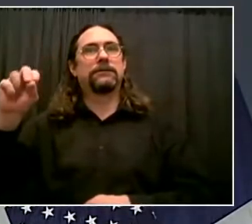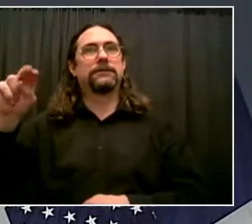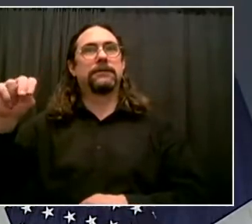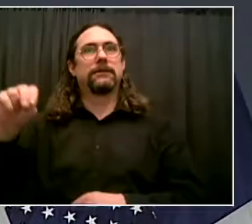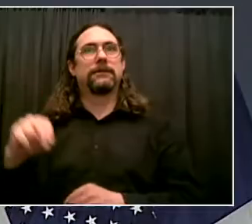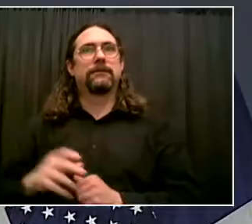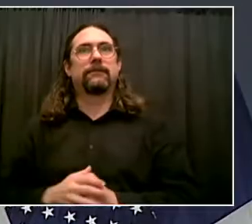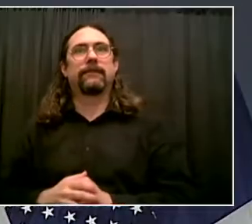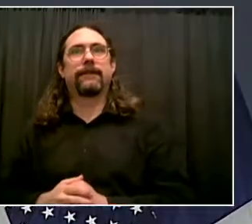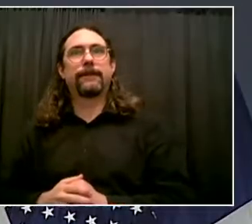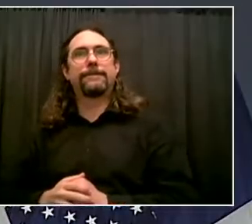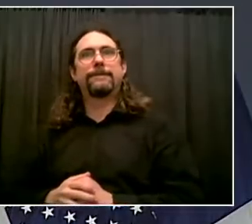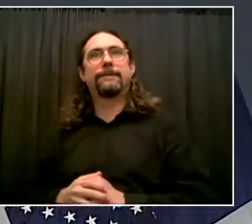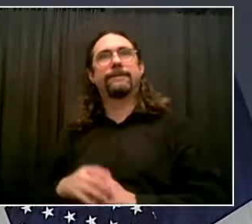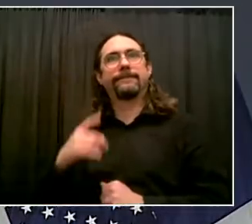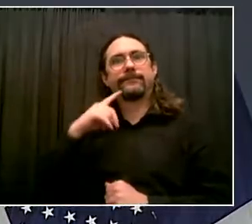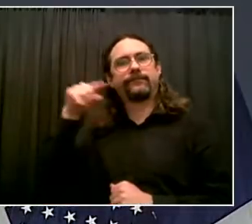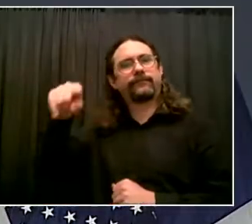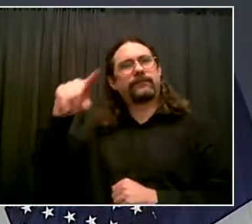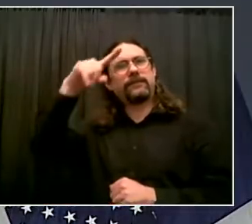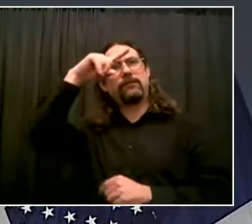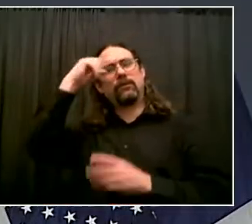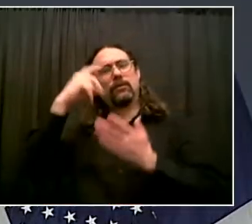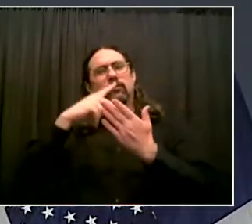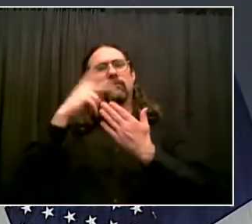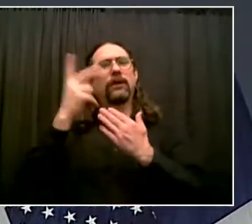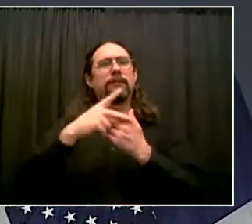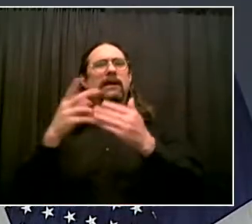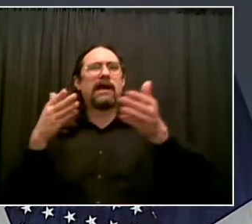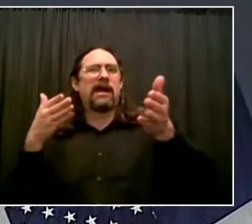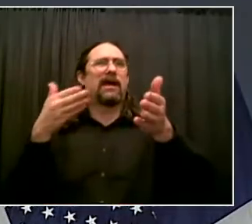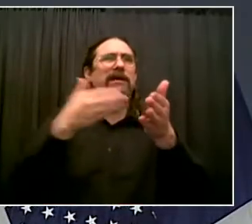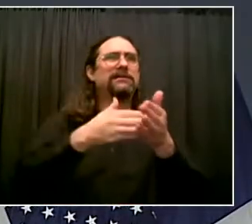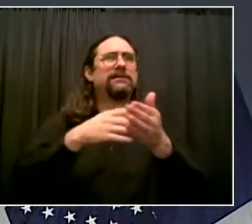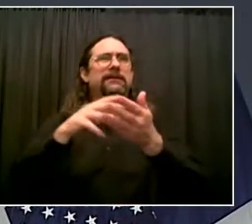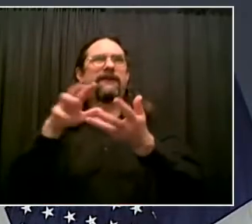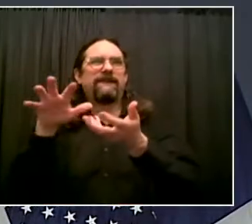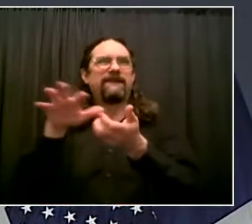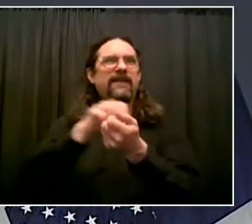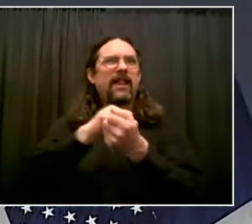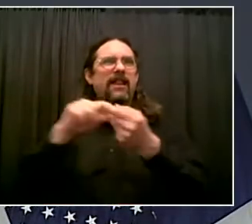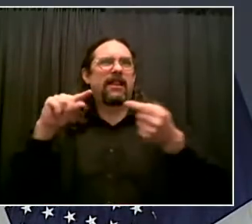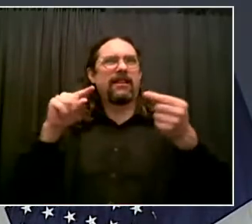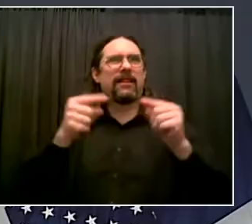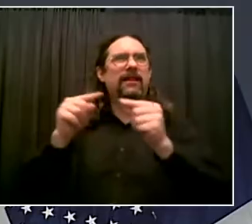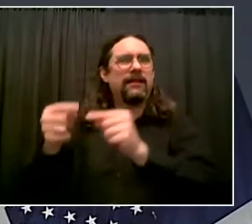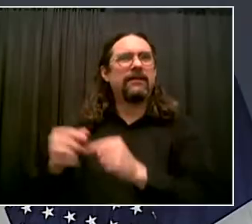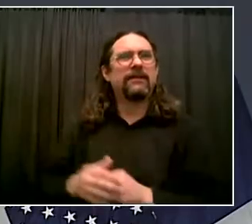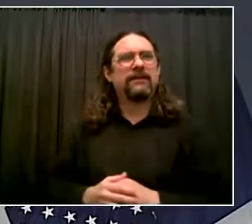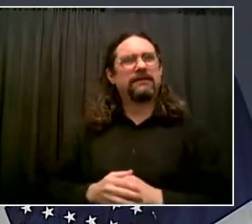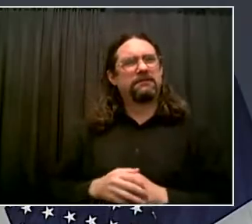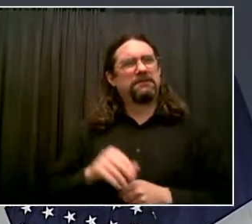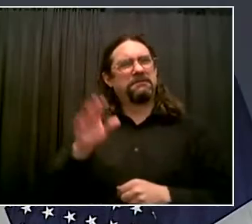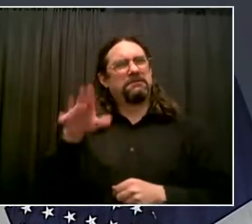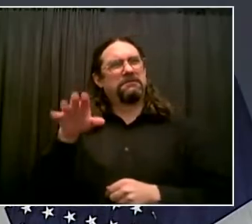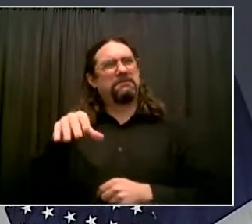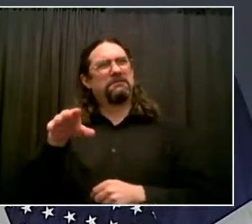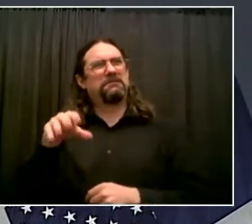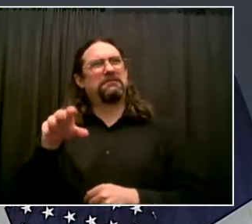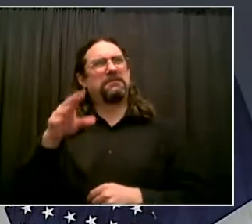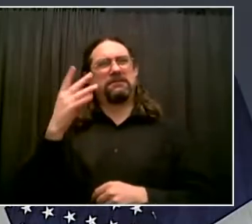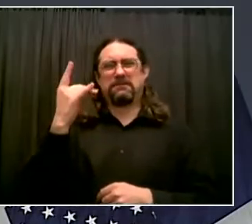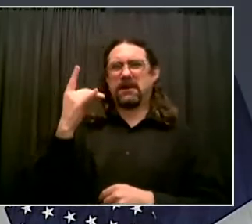MY FIRST